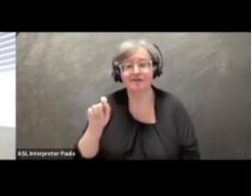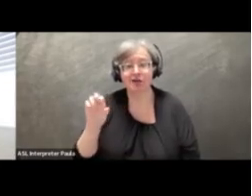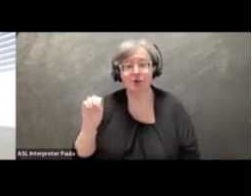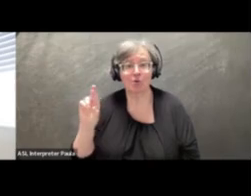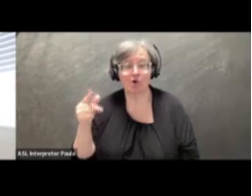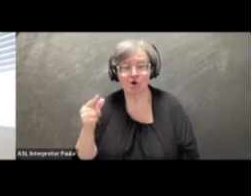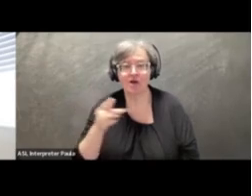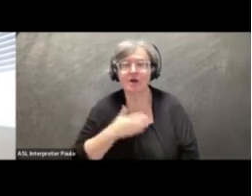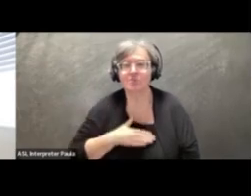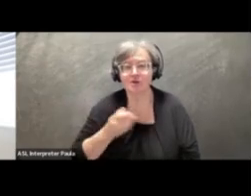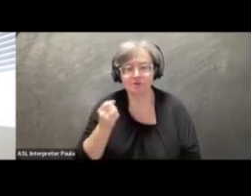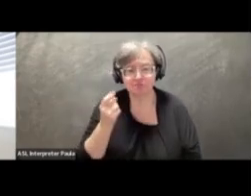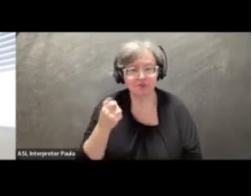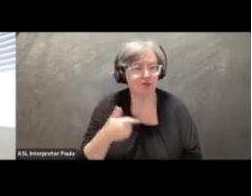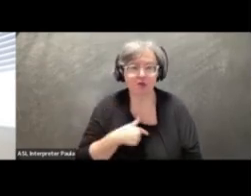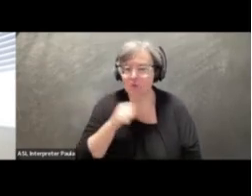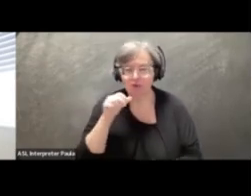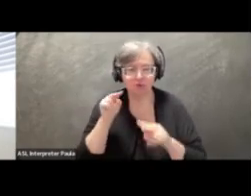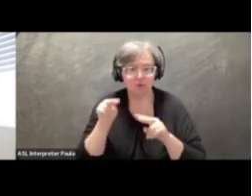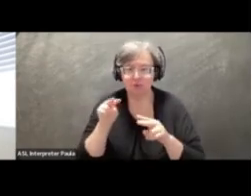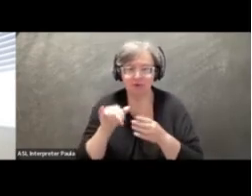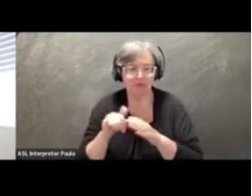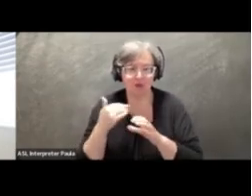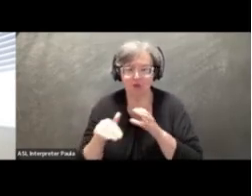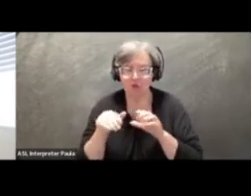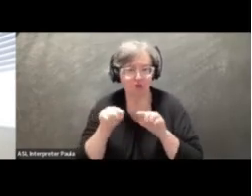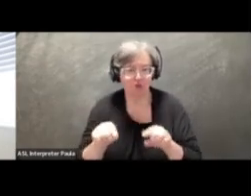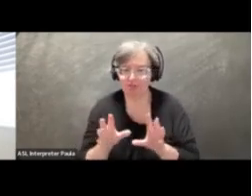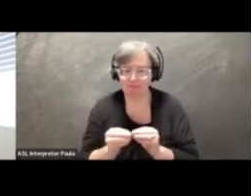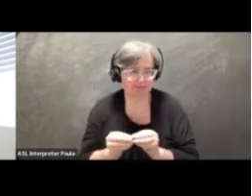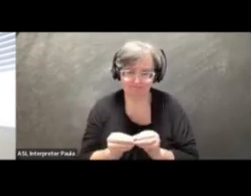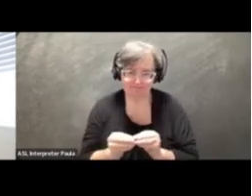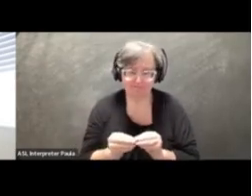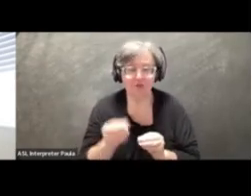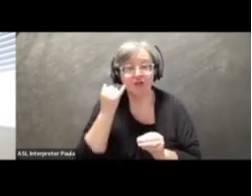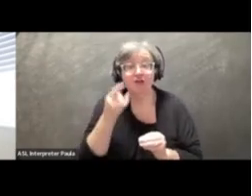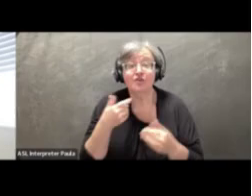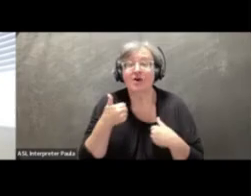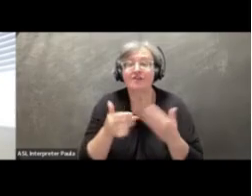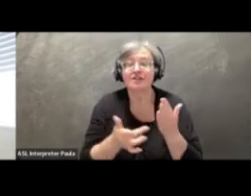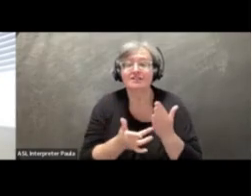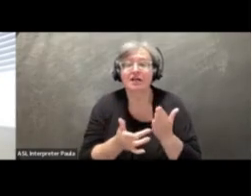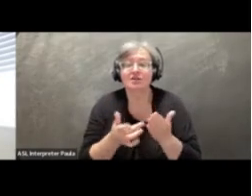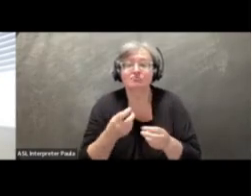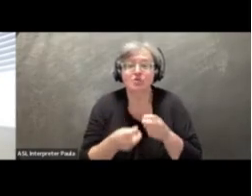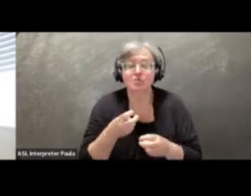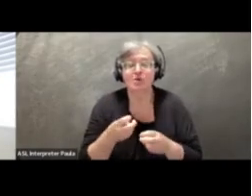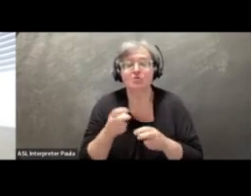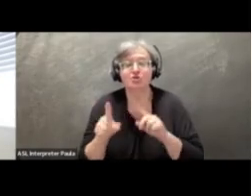Please note that we do not monitor that email address during the webinar so if you have any technical issues or questions, please feel free to